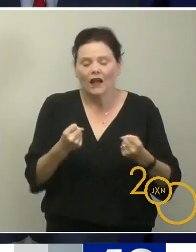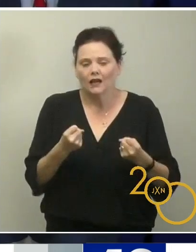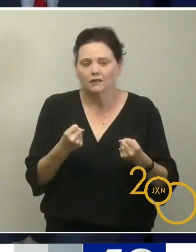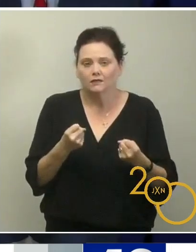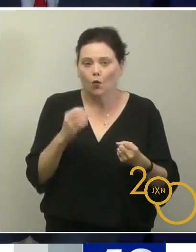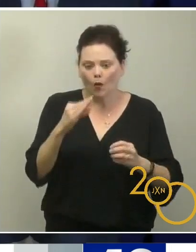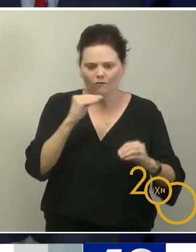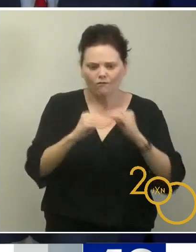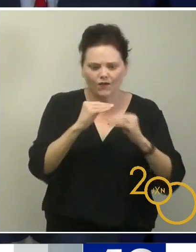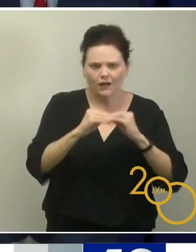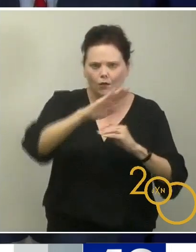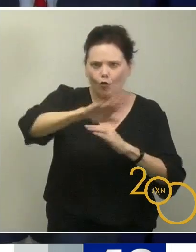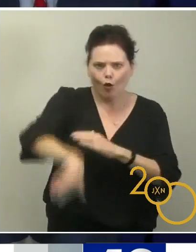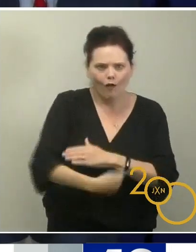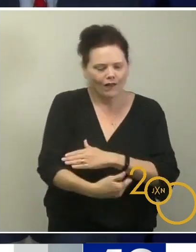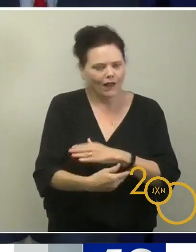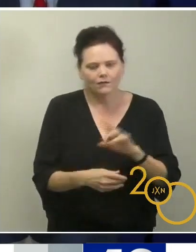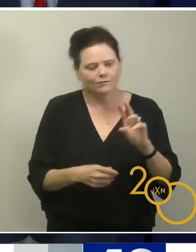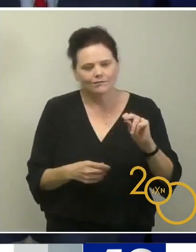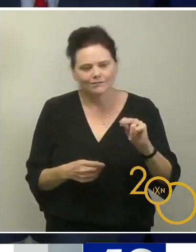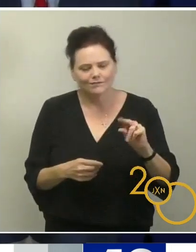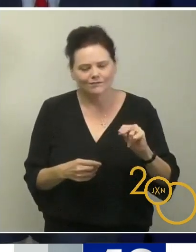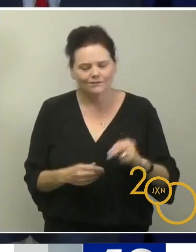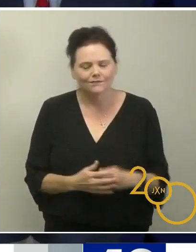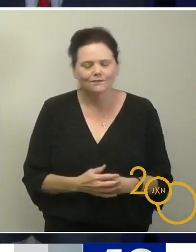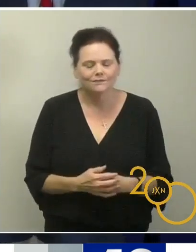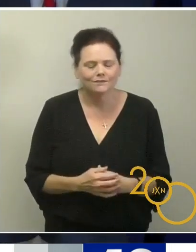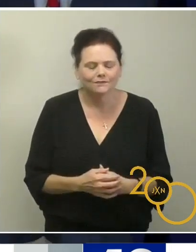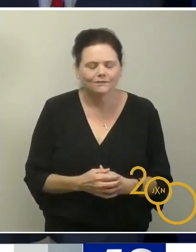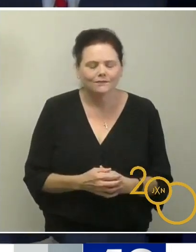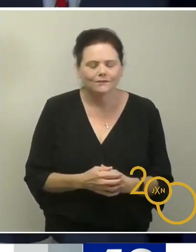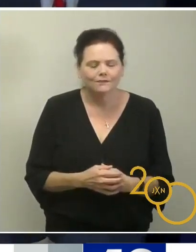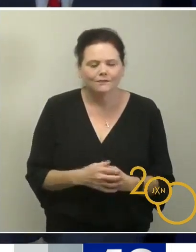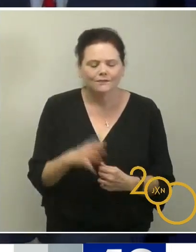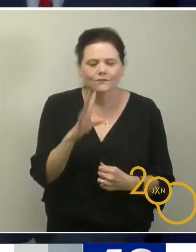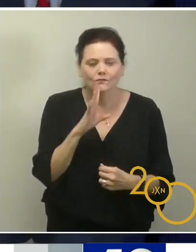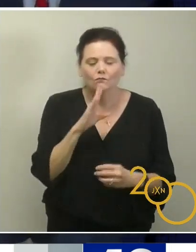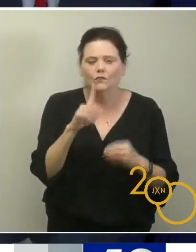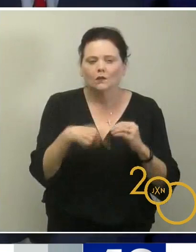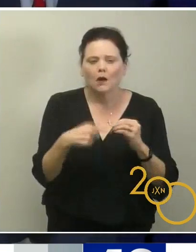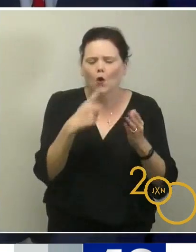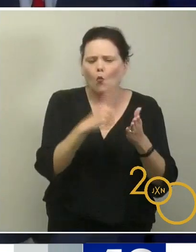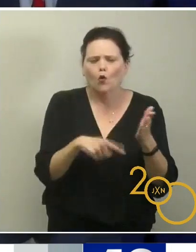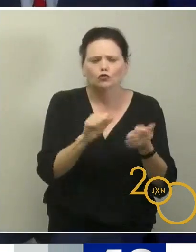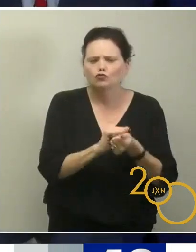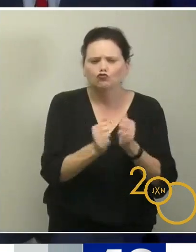HAVE STANDING BEHIND ME AND THEIR TEAMS. BUT DOES THAT MEAN IT'S CAN HAPPEN QUICK. DOES IT MEAN THIS IS GOING TO